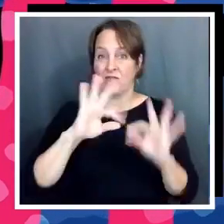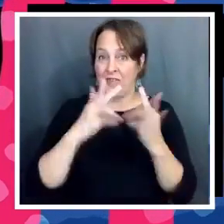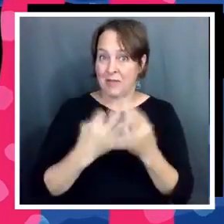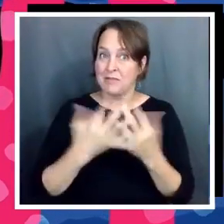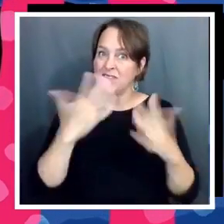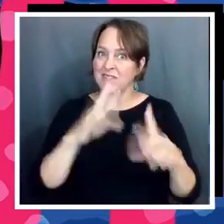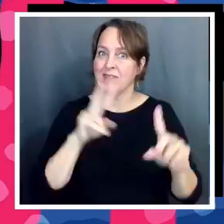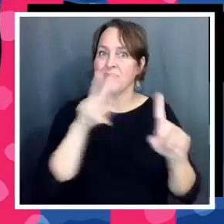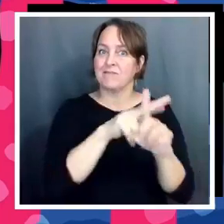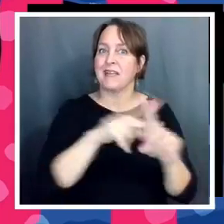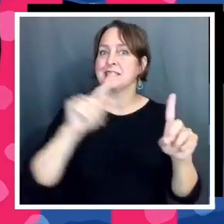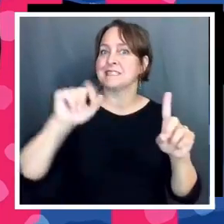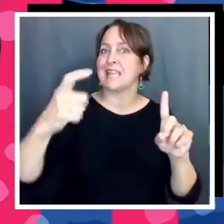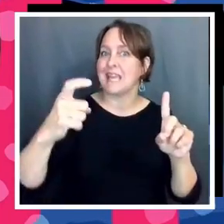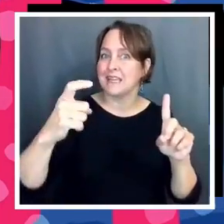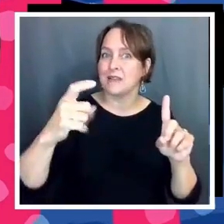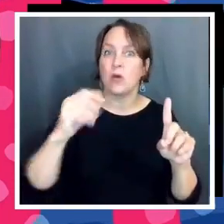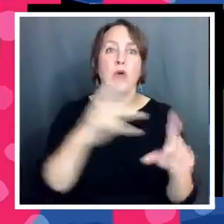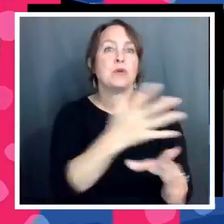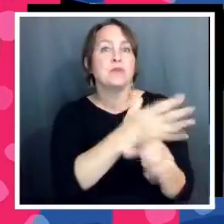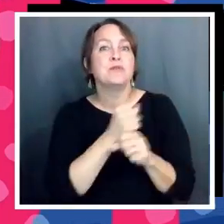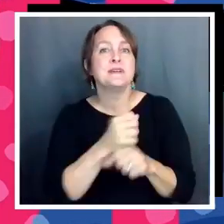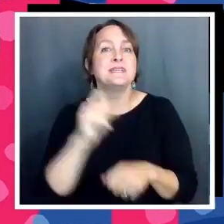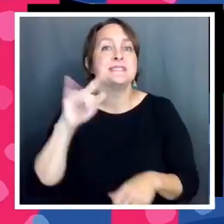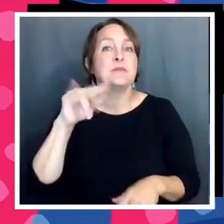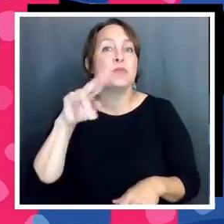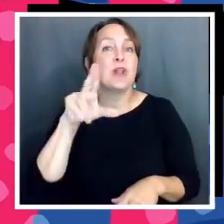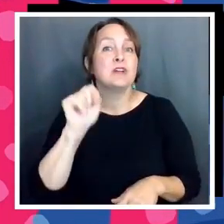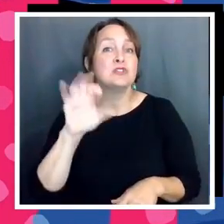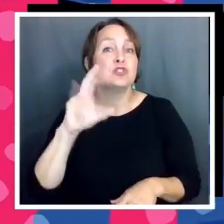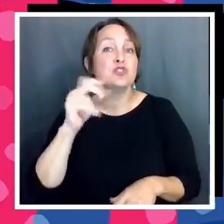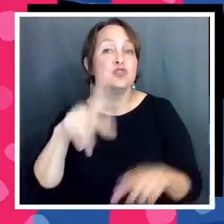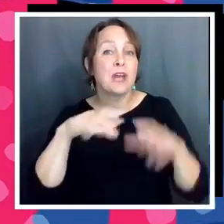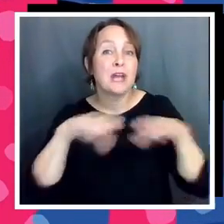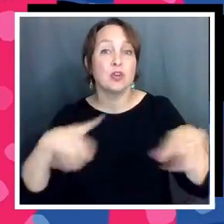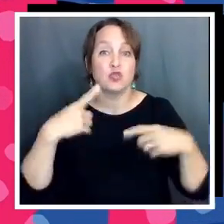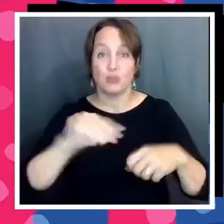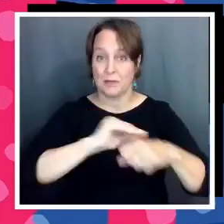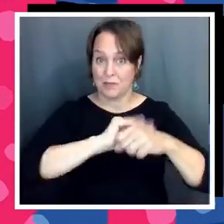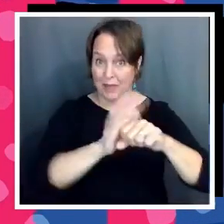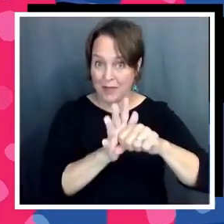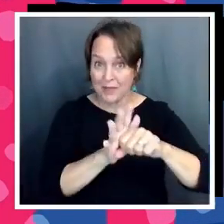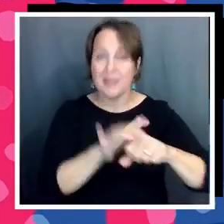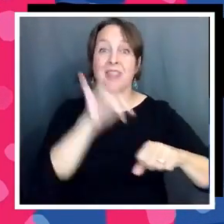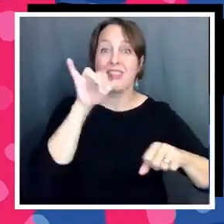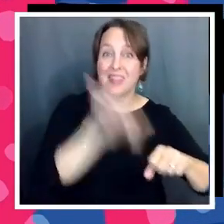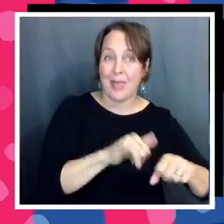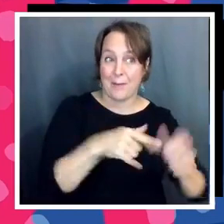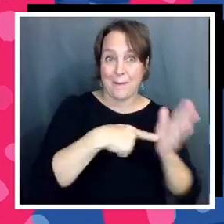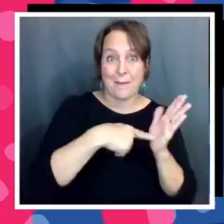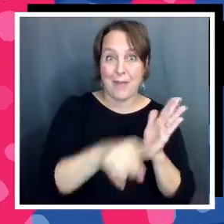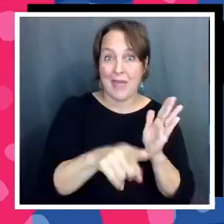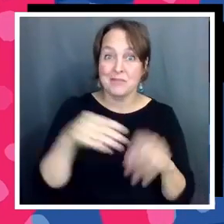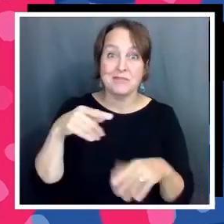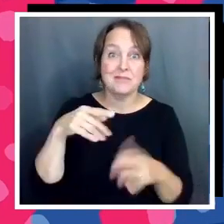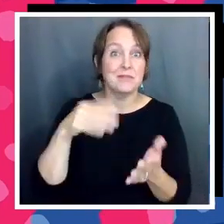USE HOWEVER YOU SEE FIT.